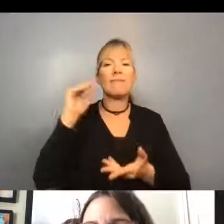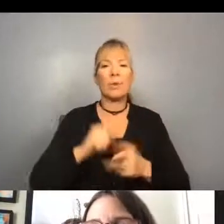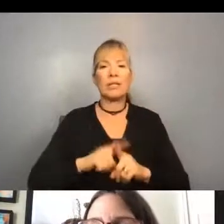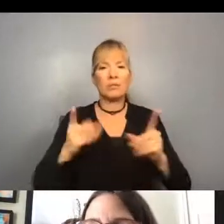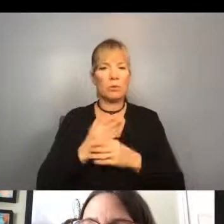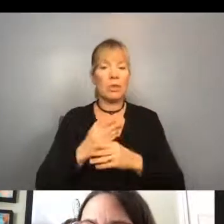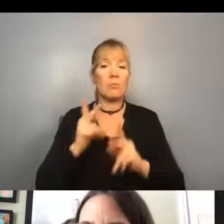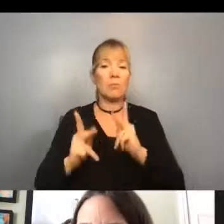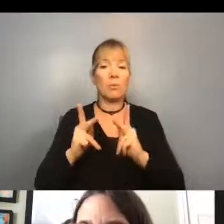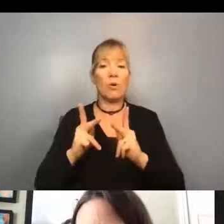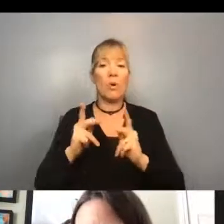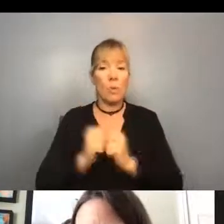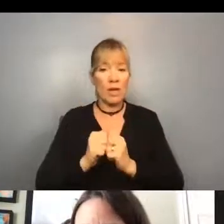were less satisfied and more likely to have issues with the quality of their telehealth care than people without disabilities. All right, ?iez.